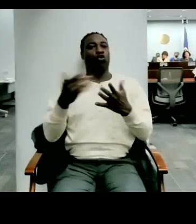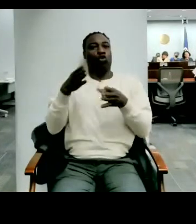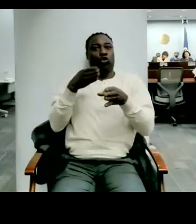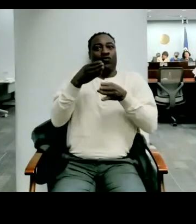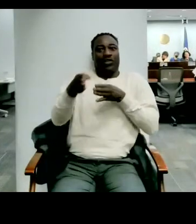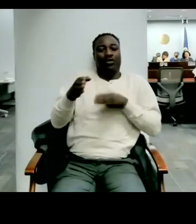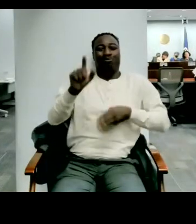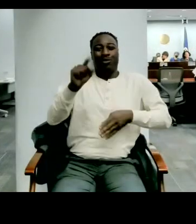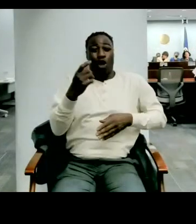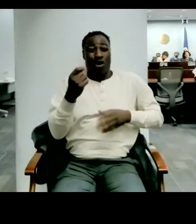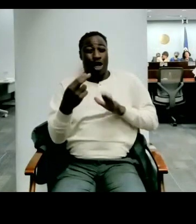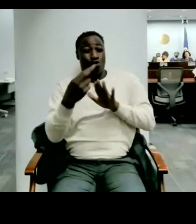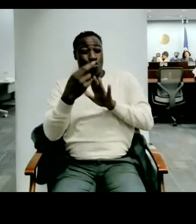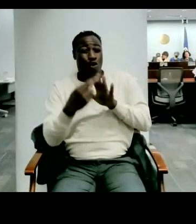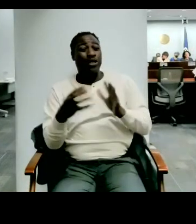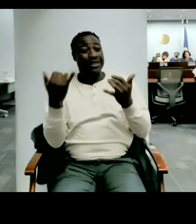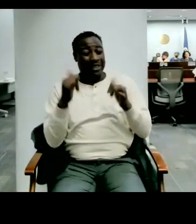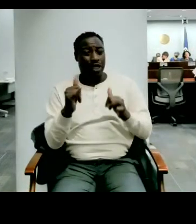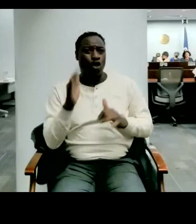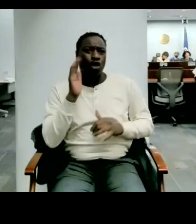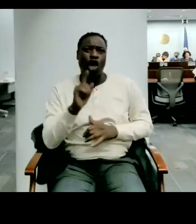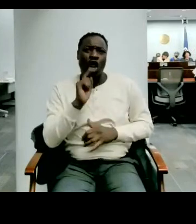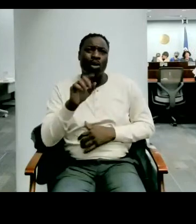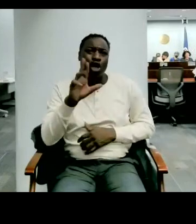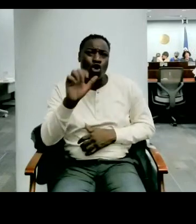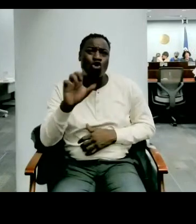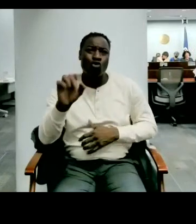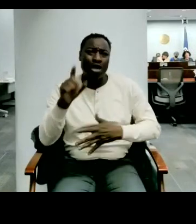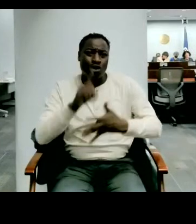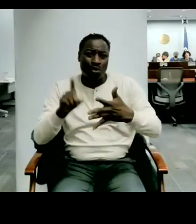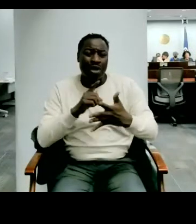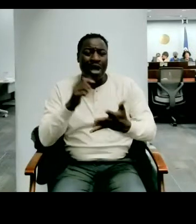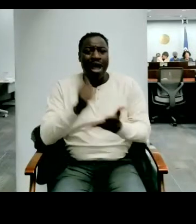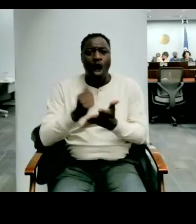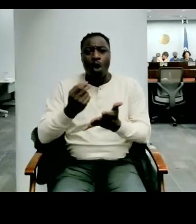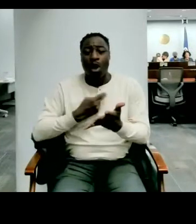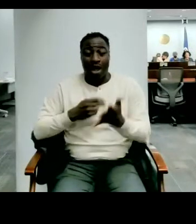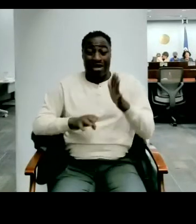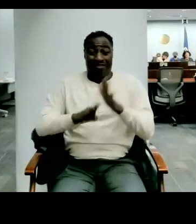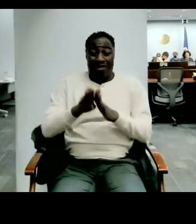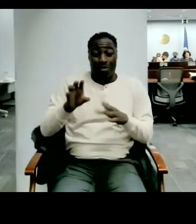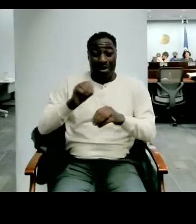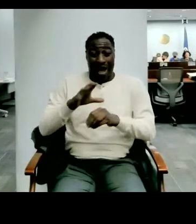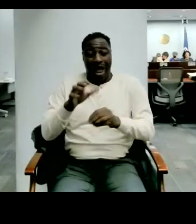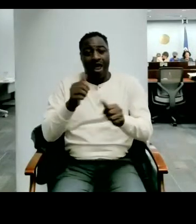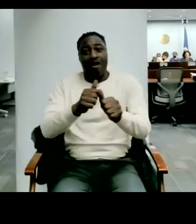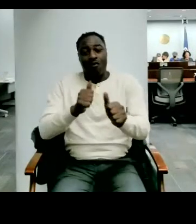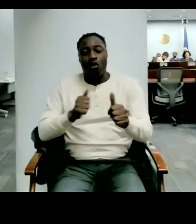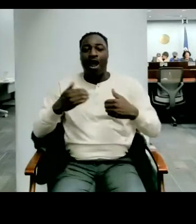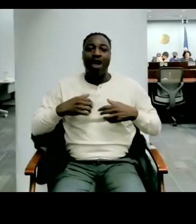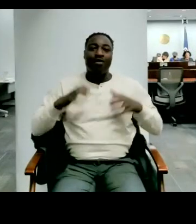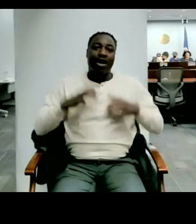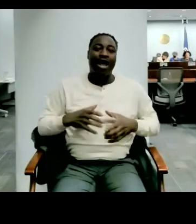going to be, there is still going to be racial discrimination in remote work environments, help us avoid having clients getting that kind of problem.